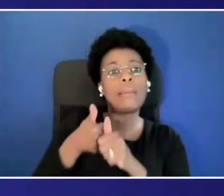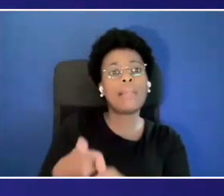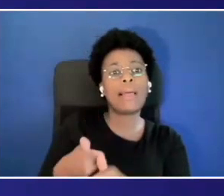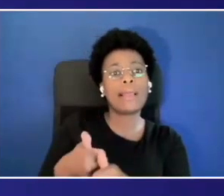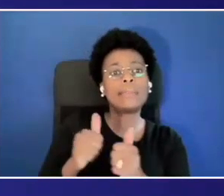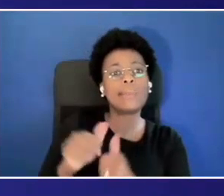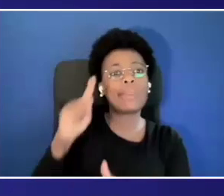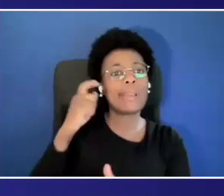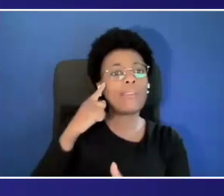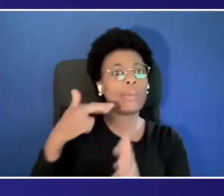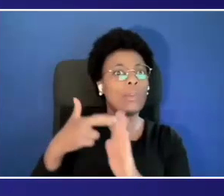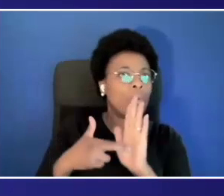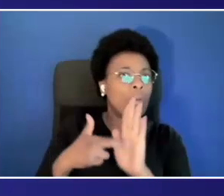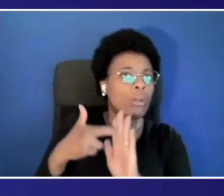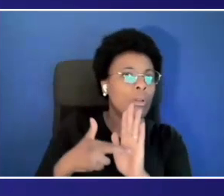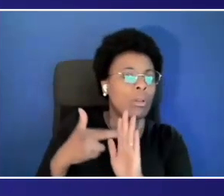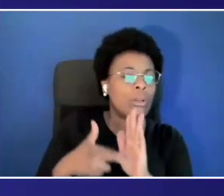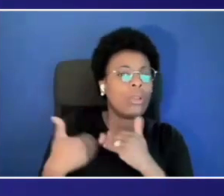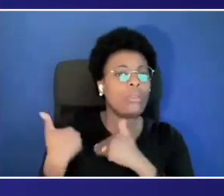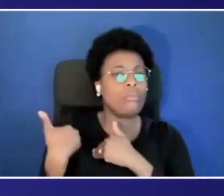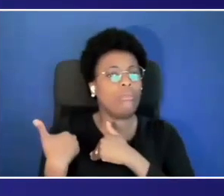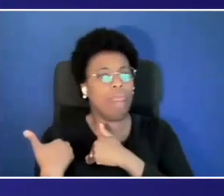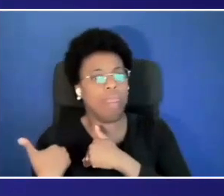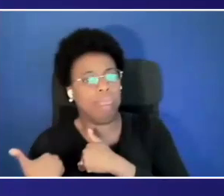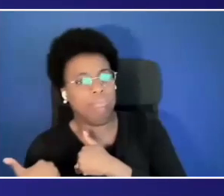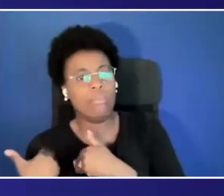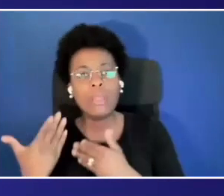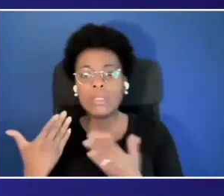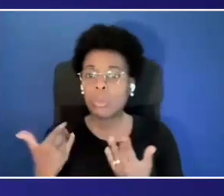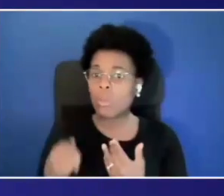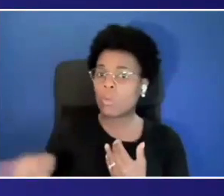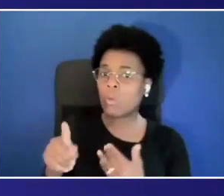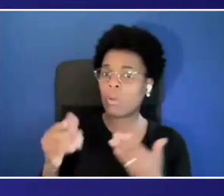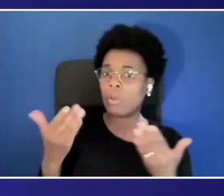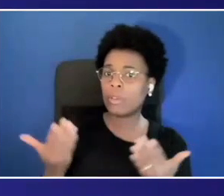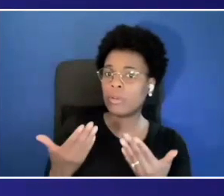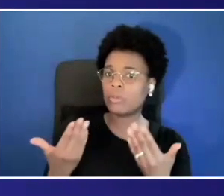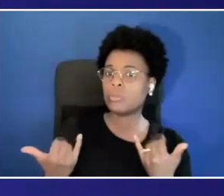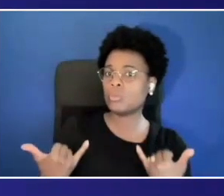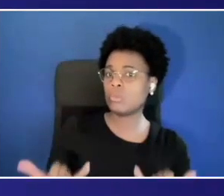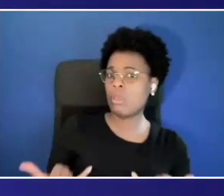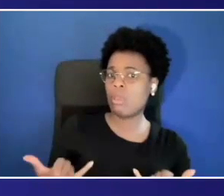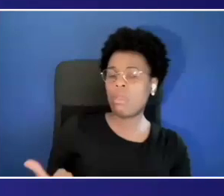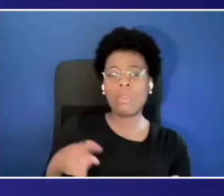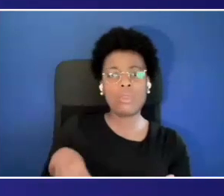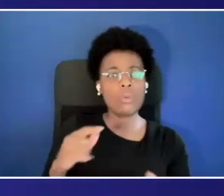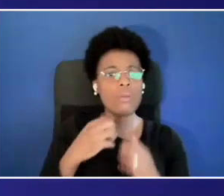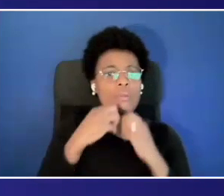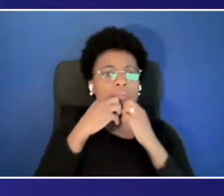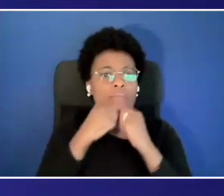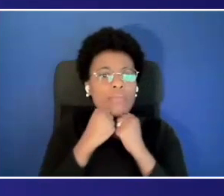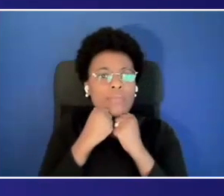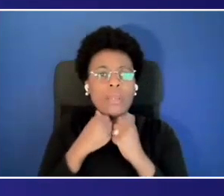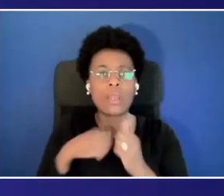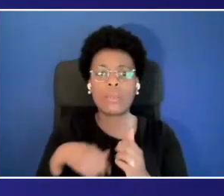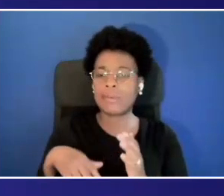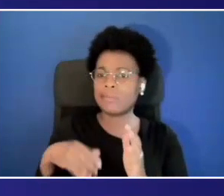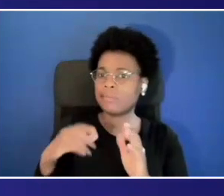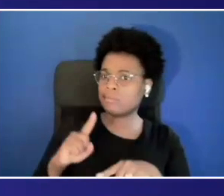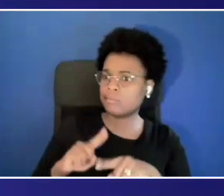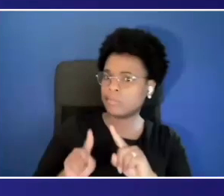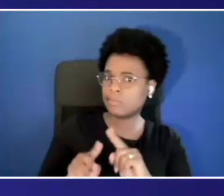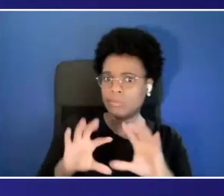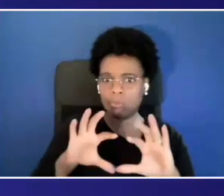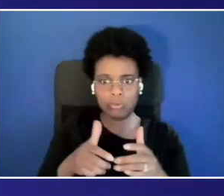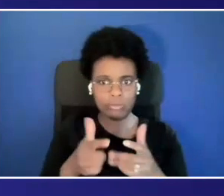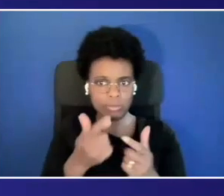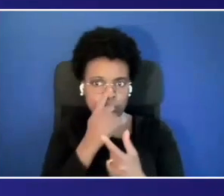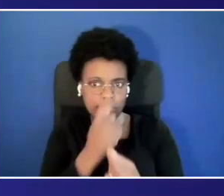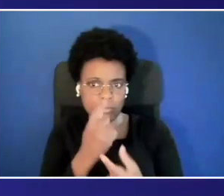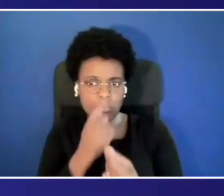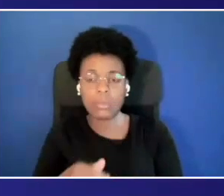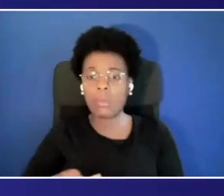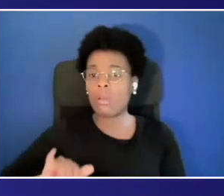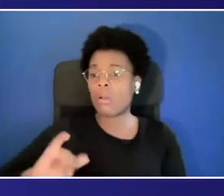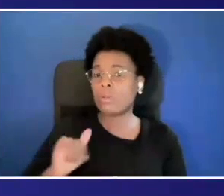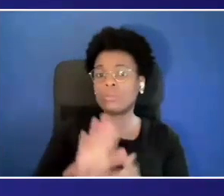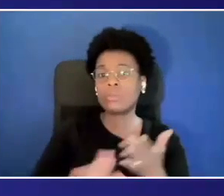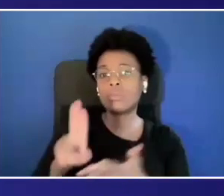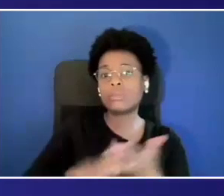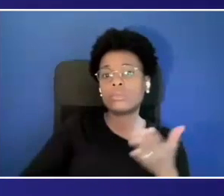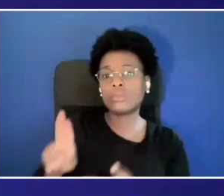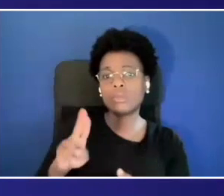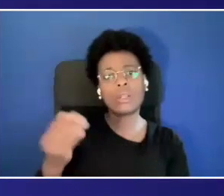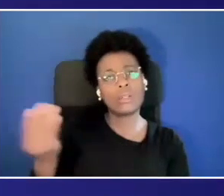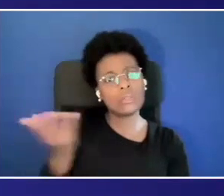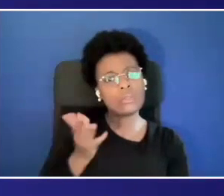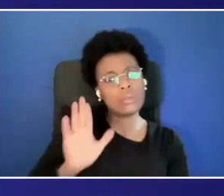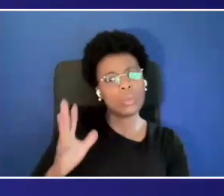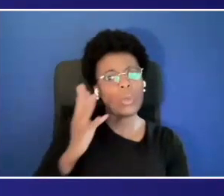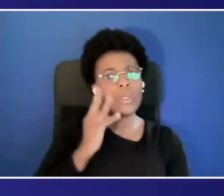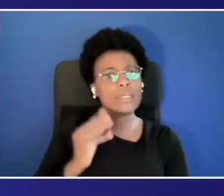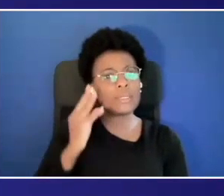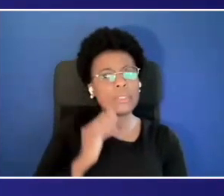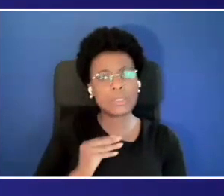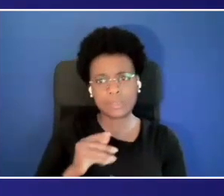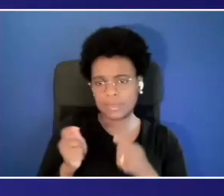As stakeholders who care about students and institutions. To make your voices heard through public comment and tell us about your experiences dealing with these regulatory burdens.